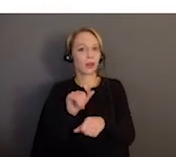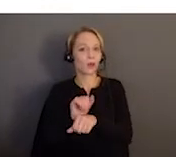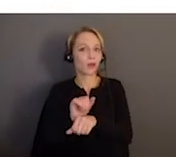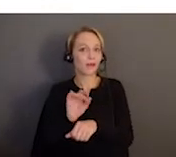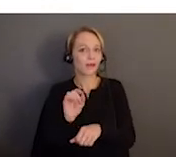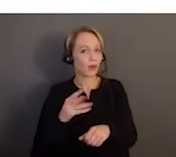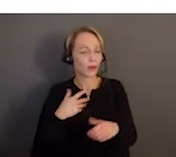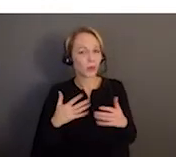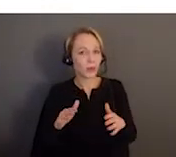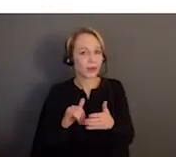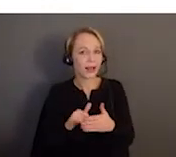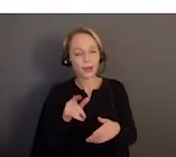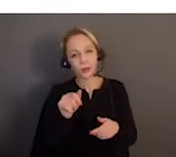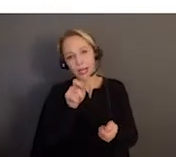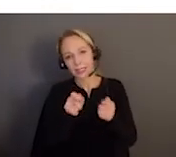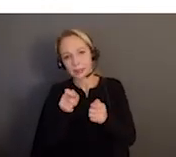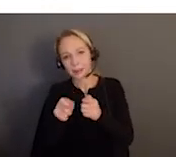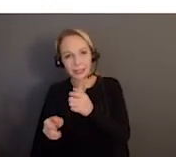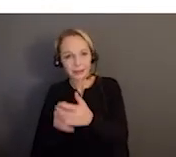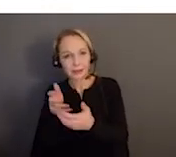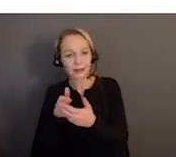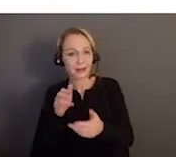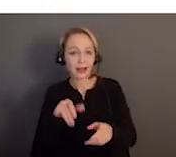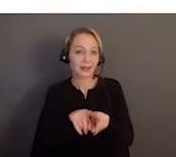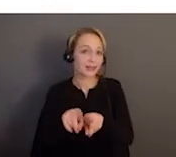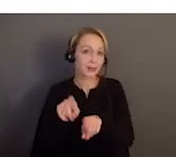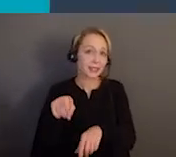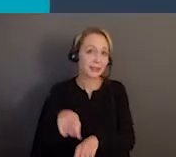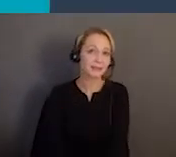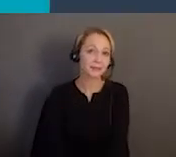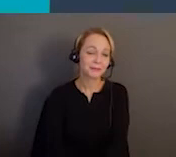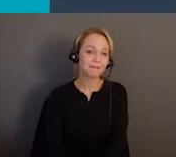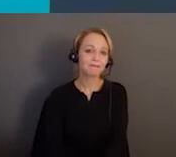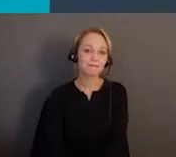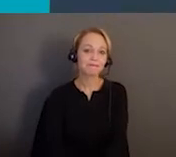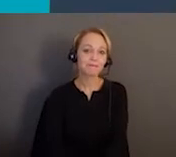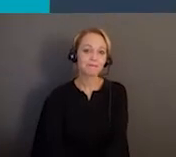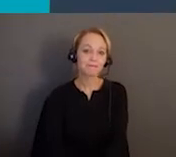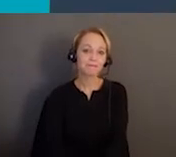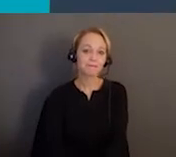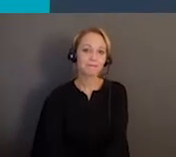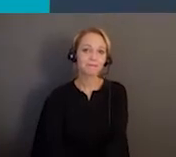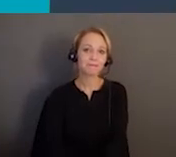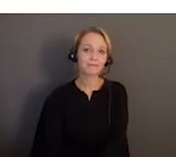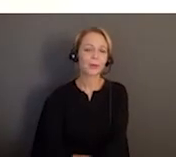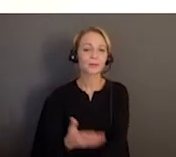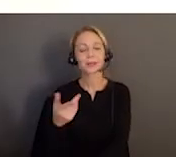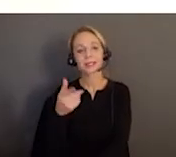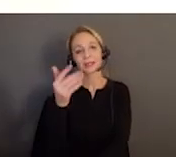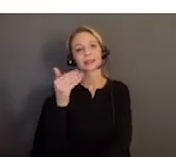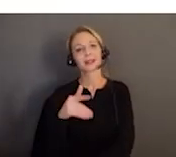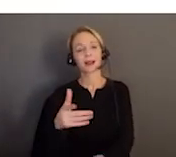THE CUSTOMER STUCK IN THE WORK FLOW, WE DON'T WANT THAT